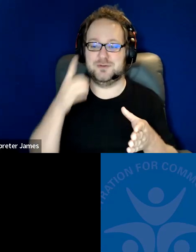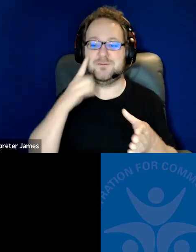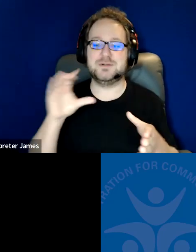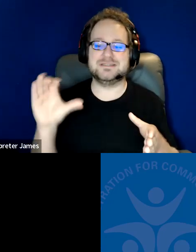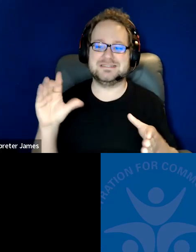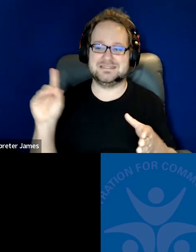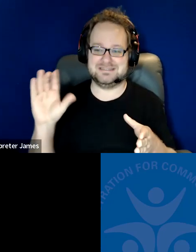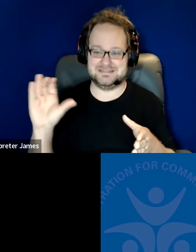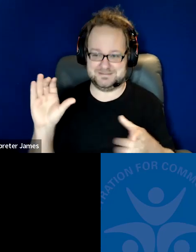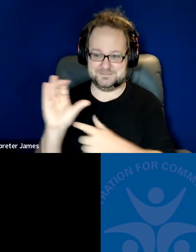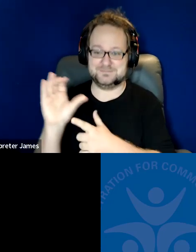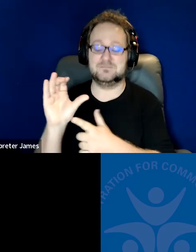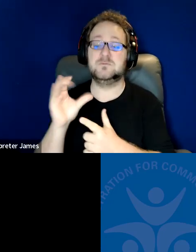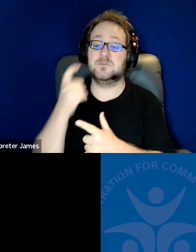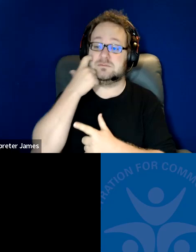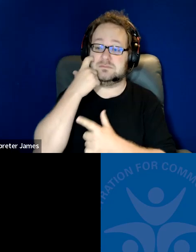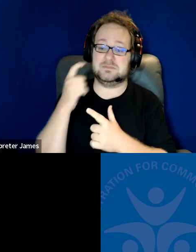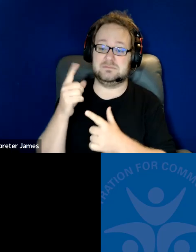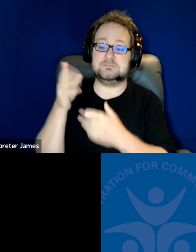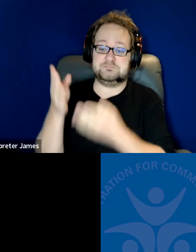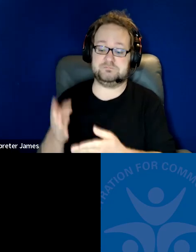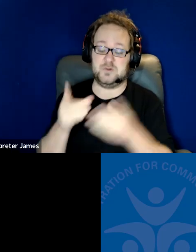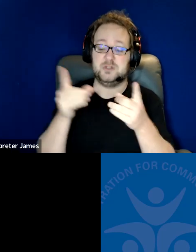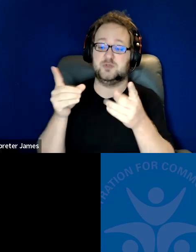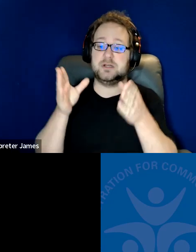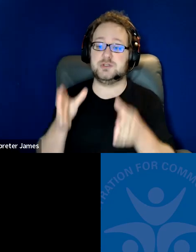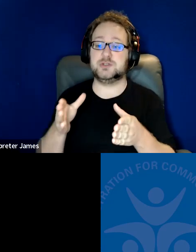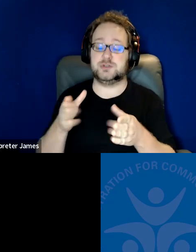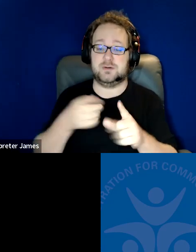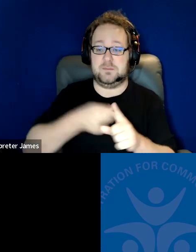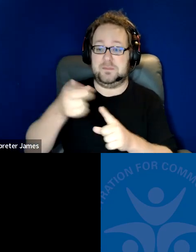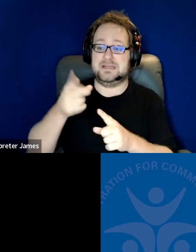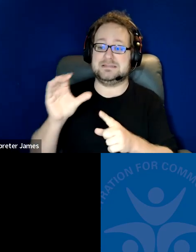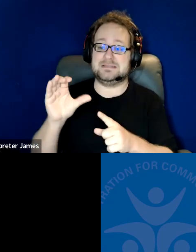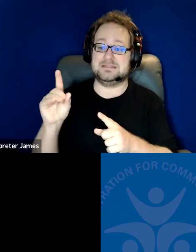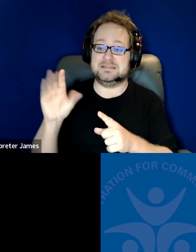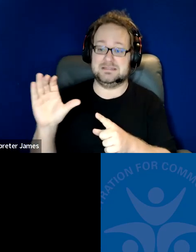Most recently, Dr. Shah served as the director of the main CDC, leading the state public